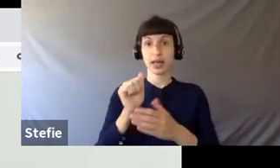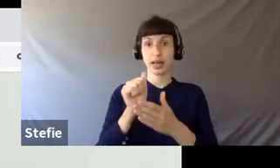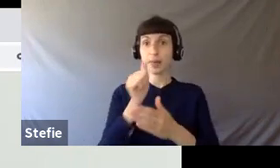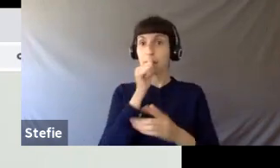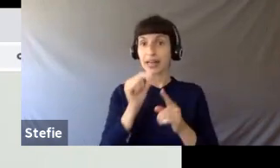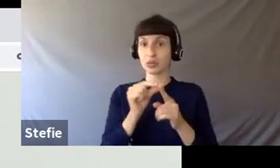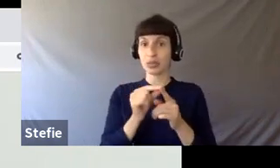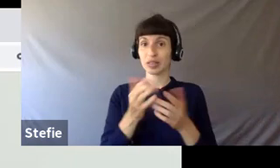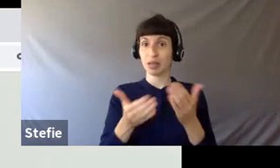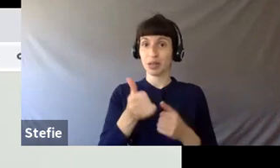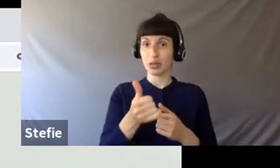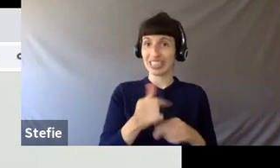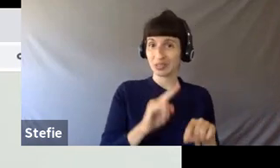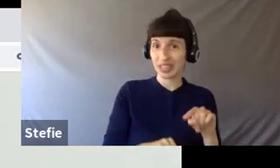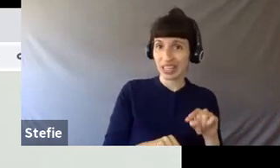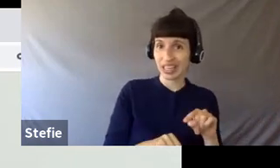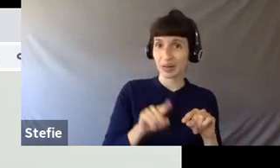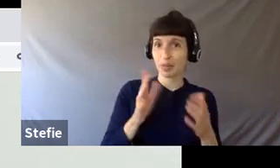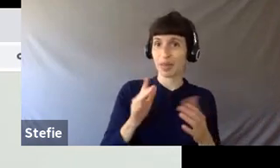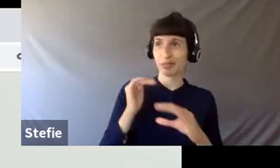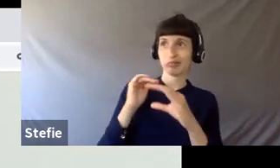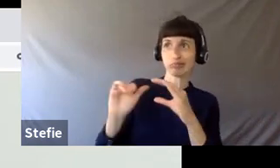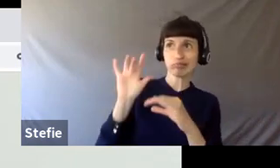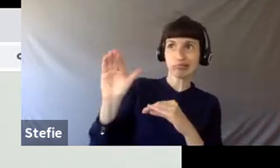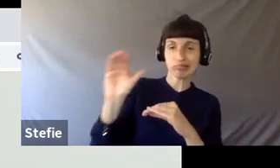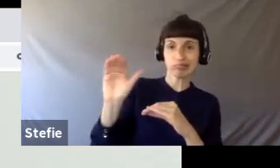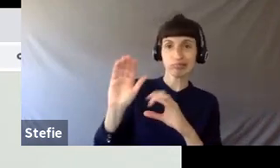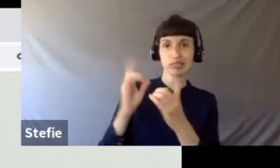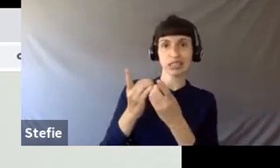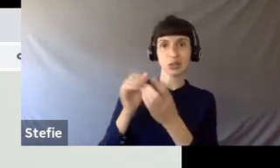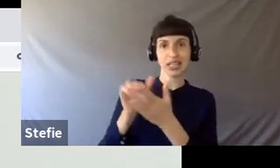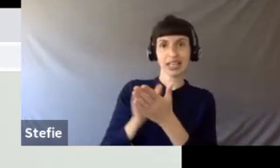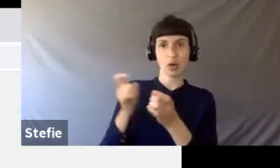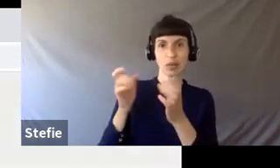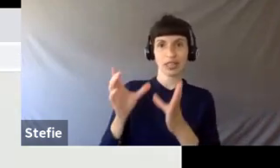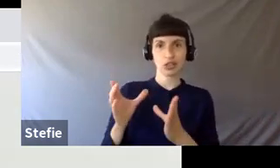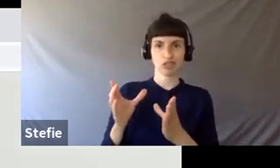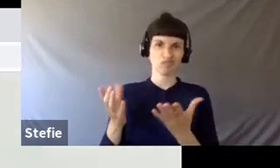your district account manager to help you reset your password so you may not be able to reset your password on Joan. You may have to